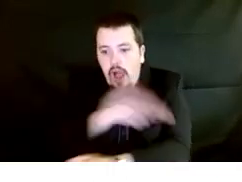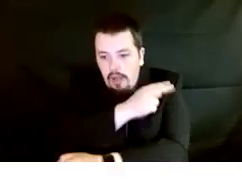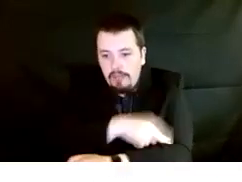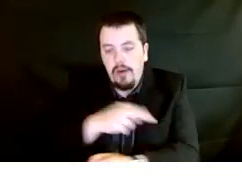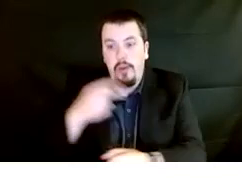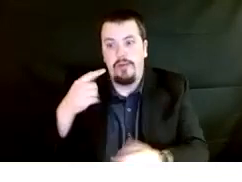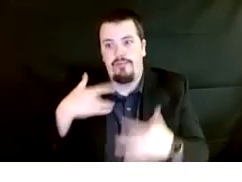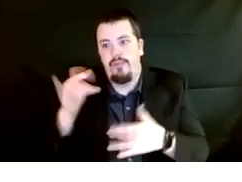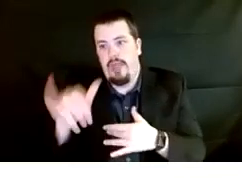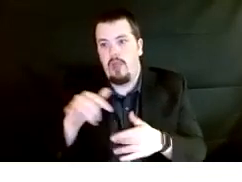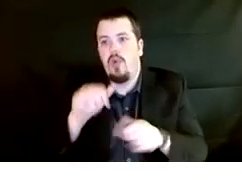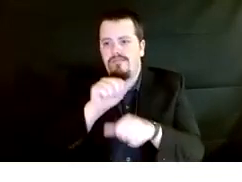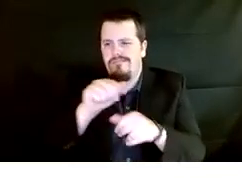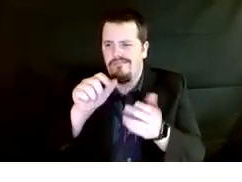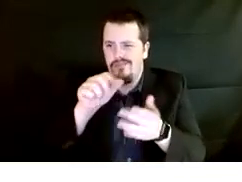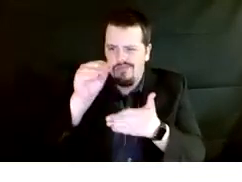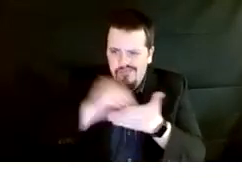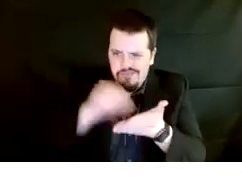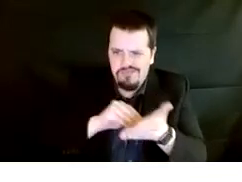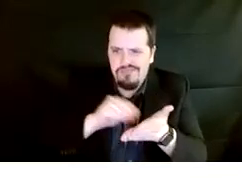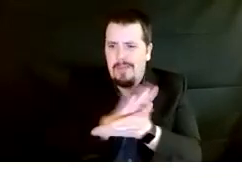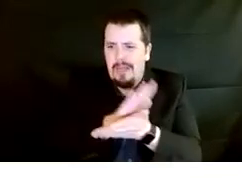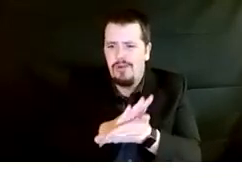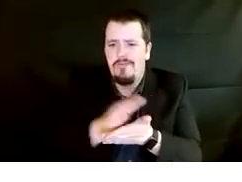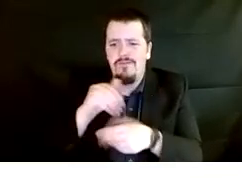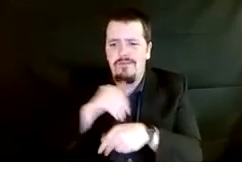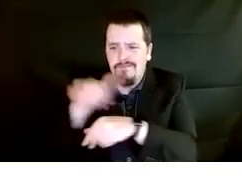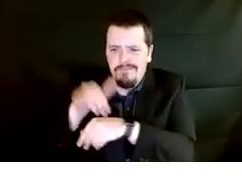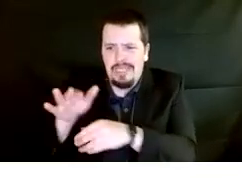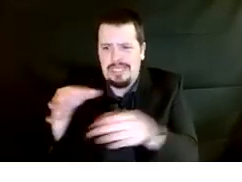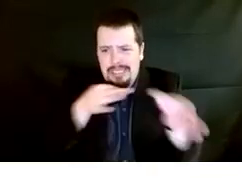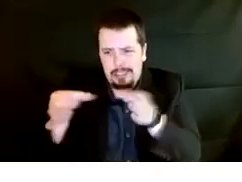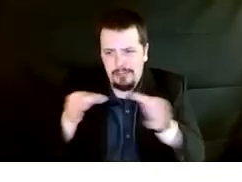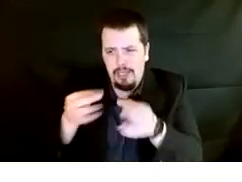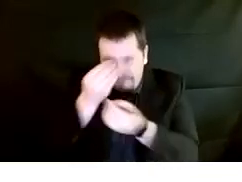on this document to try and explain this and we tried to get it out as broadly as we could